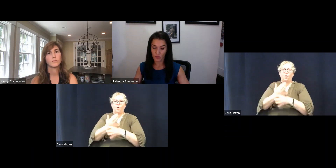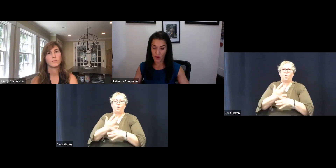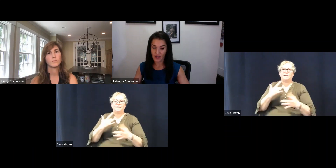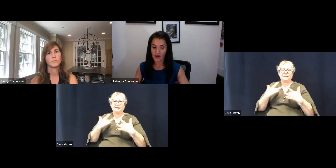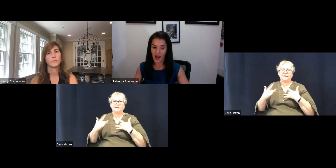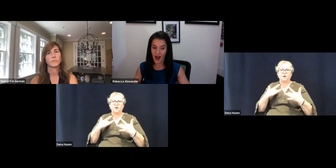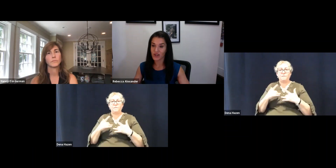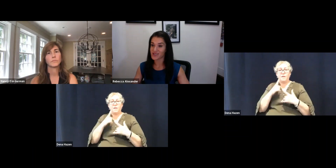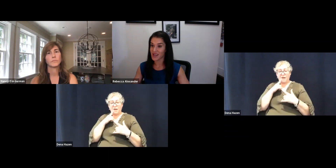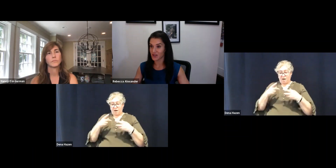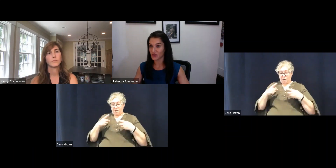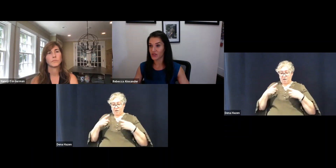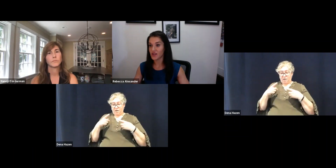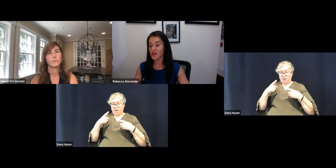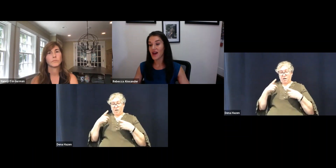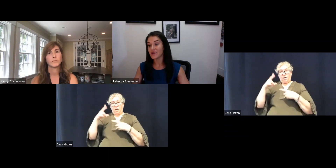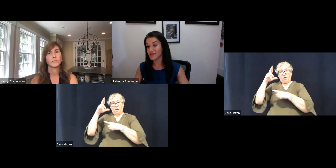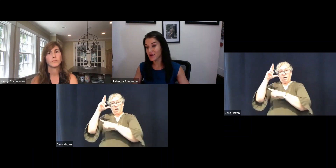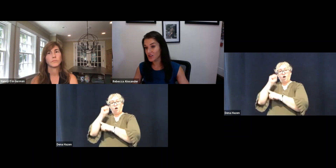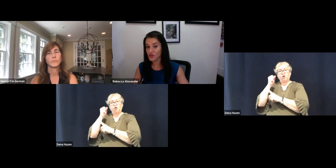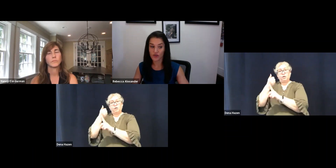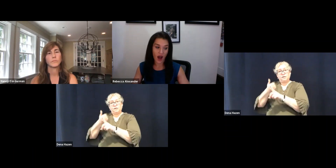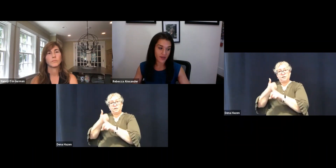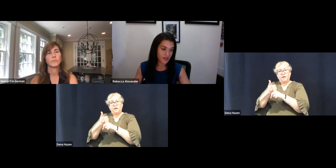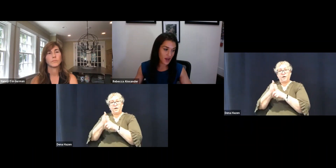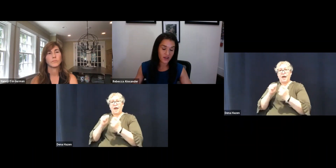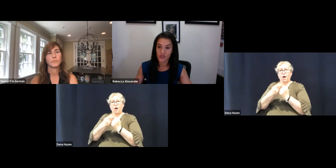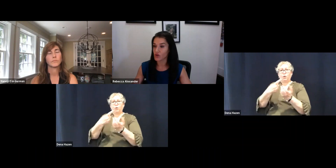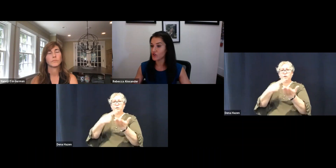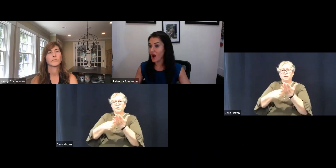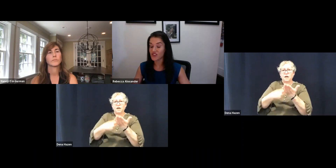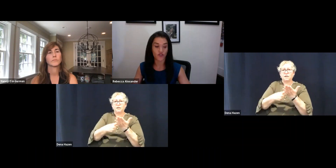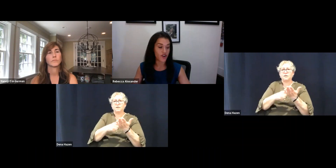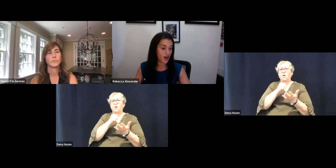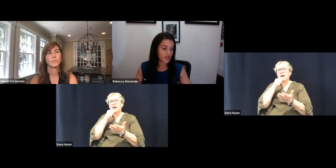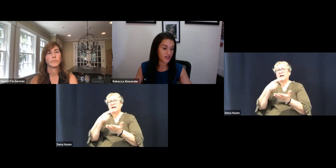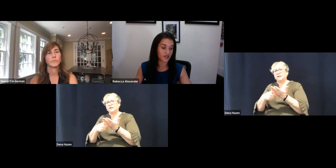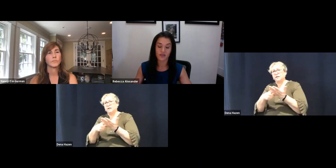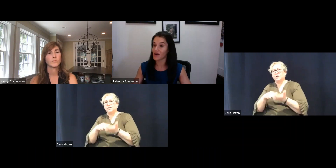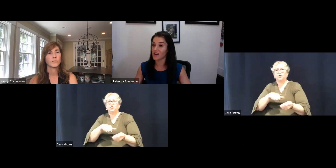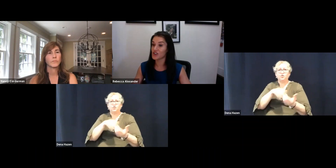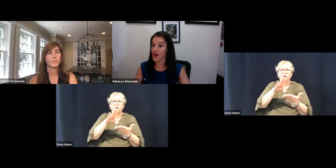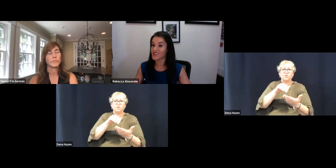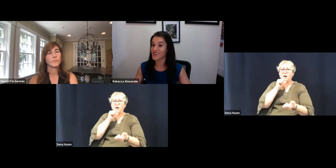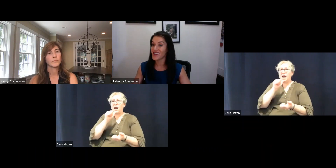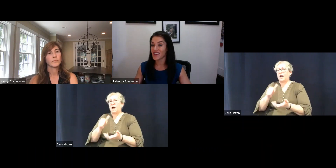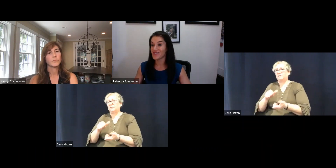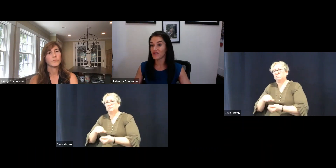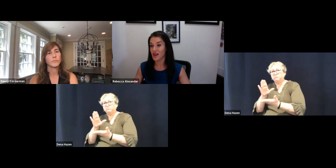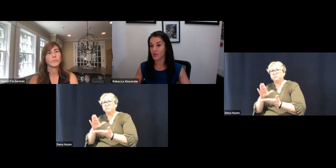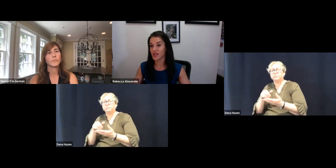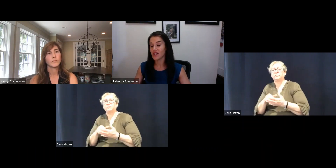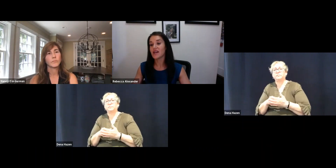depending on how it is handled and discussed, or not discussed, or addressed, or not just addressed in the family,